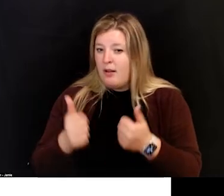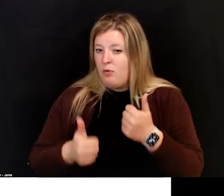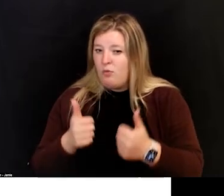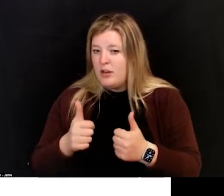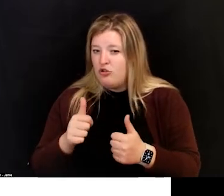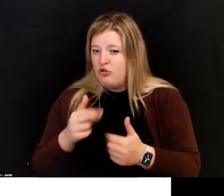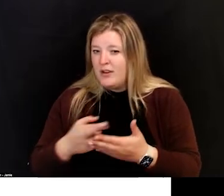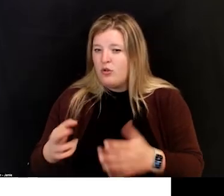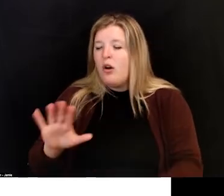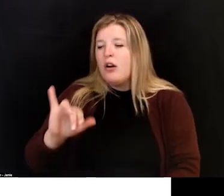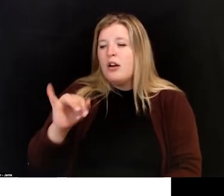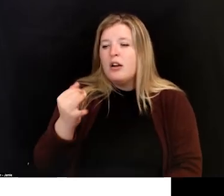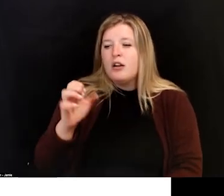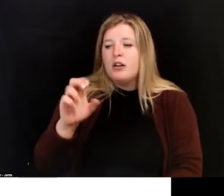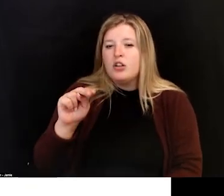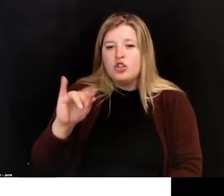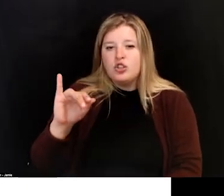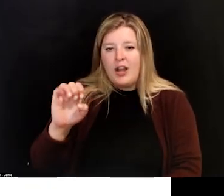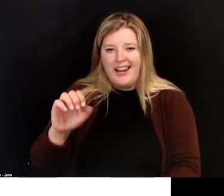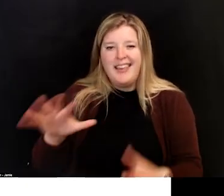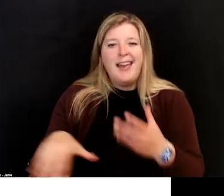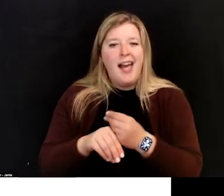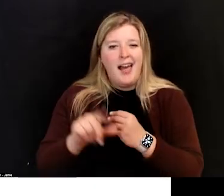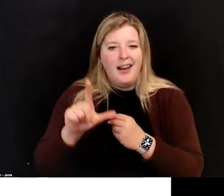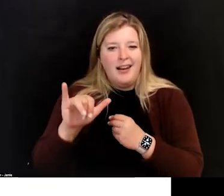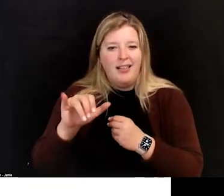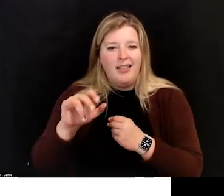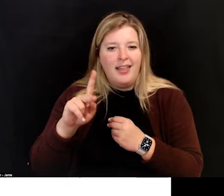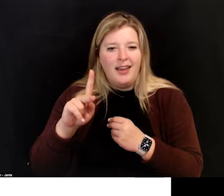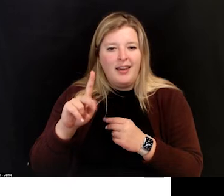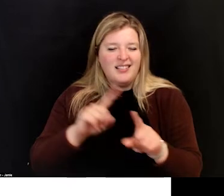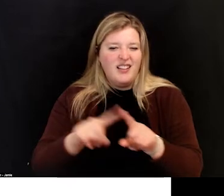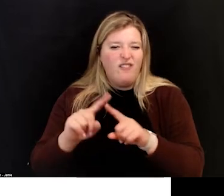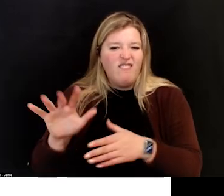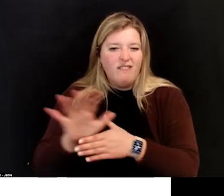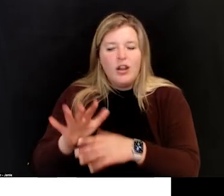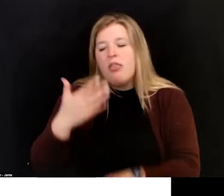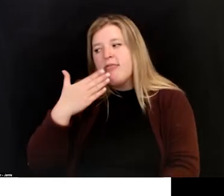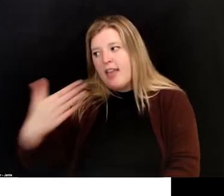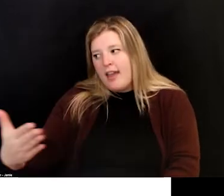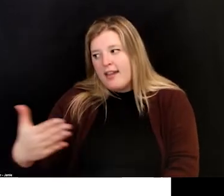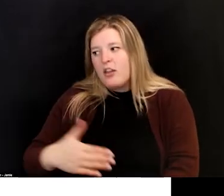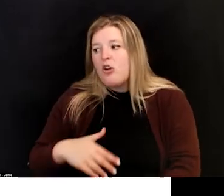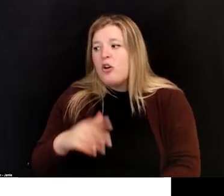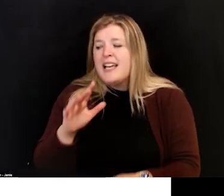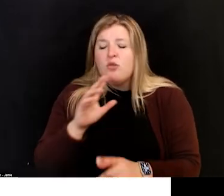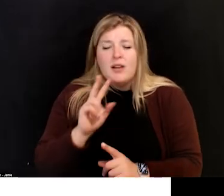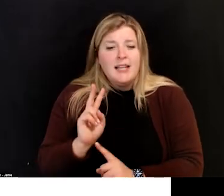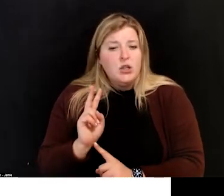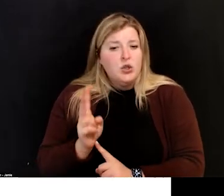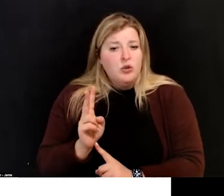Jenny, thank you so much for putting in the link for those videos. They provide little, short two-minute intros, so you can insert them